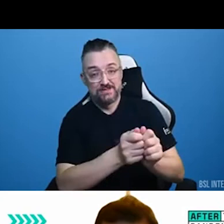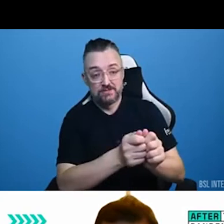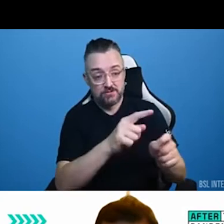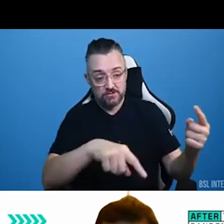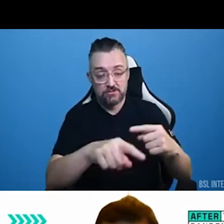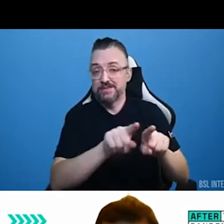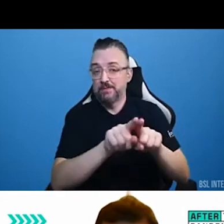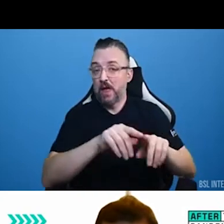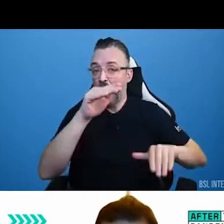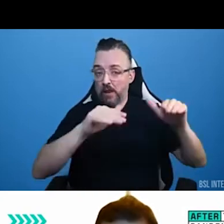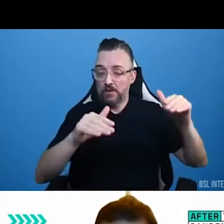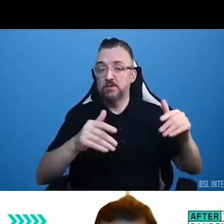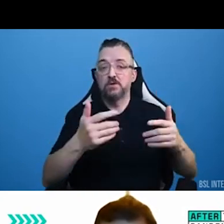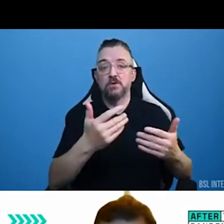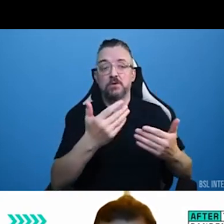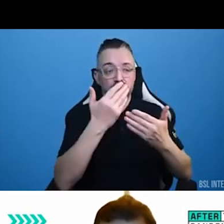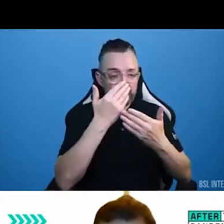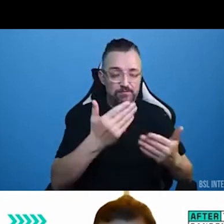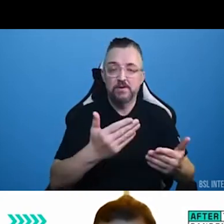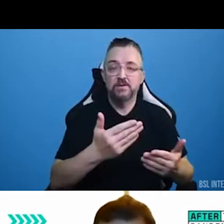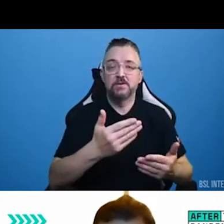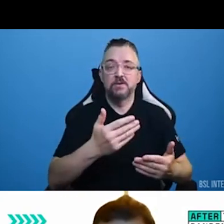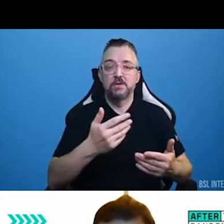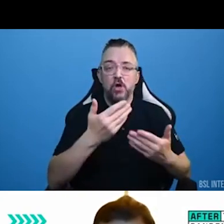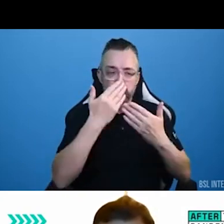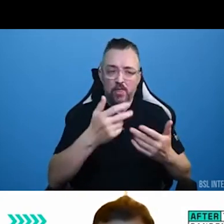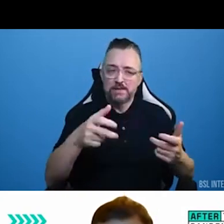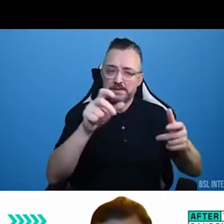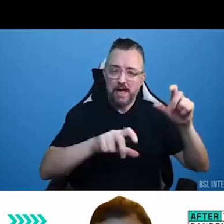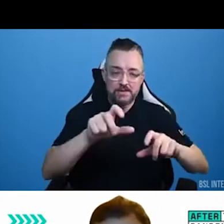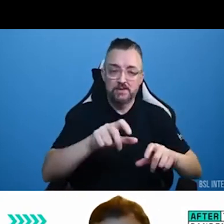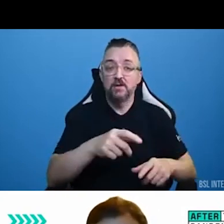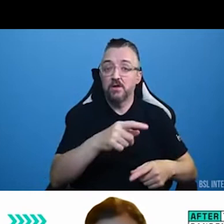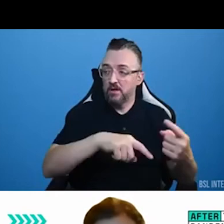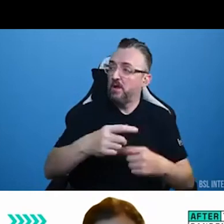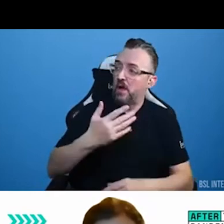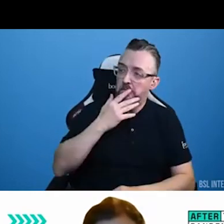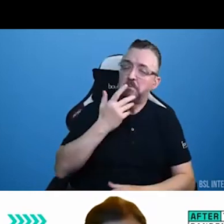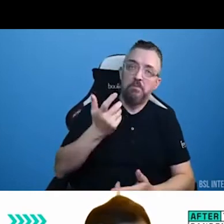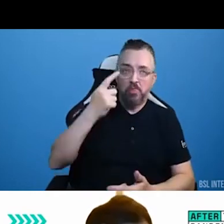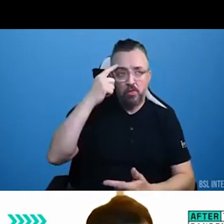and you give them the science and the understanding, you get much more, not even radical, you get pragmatic, and you get responses